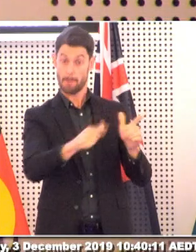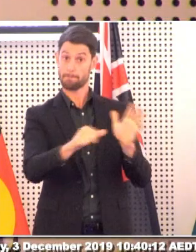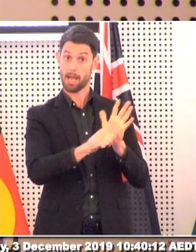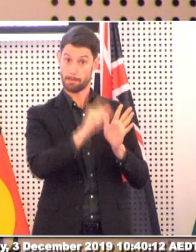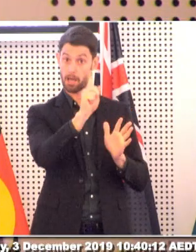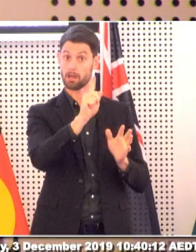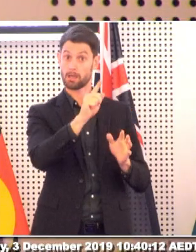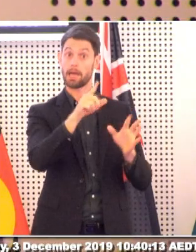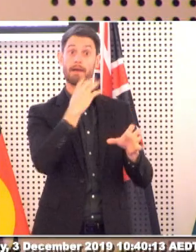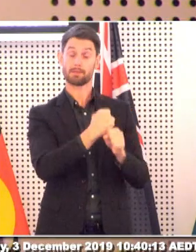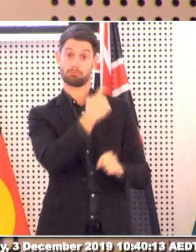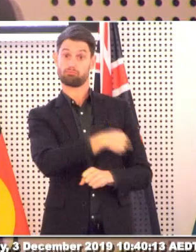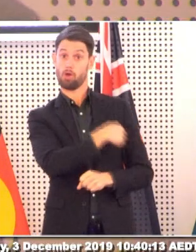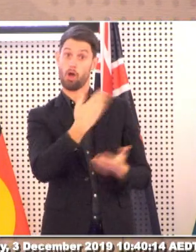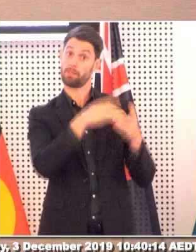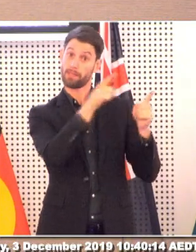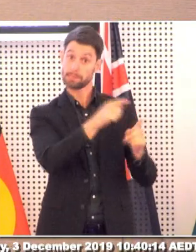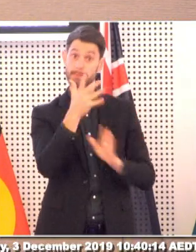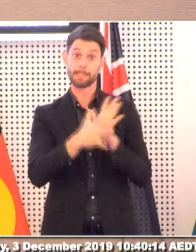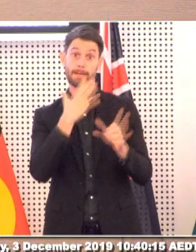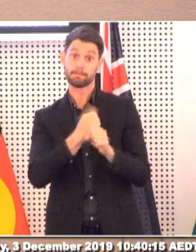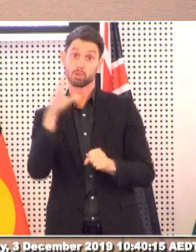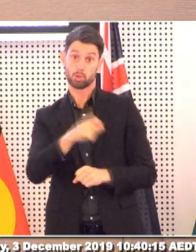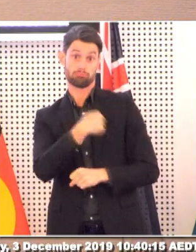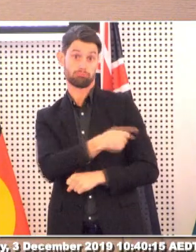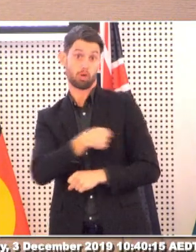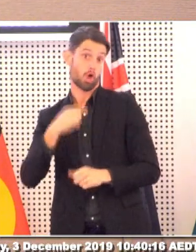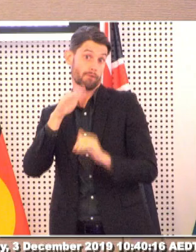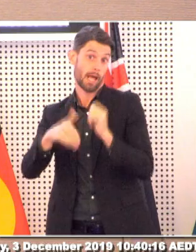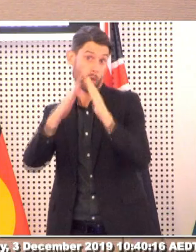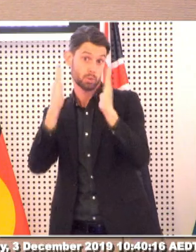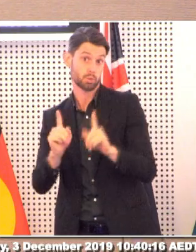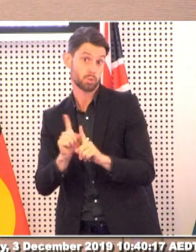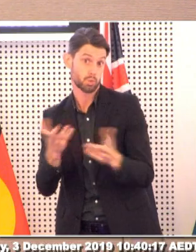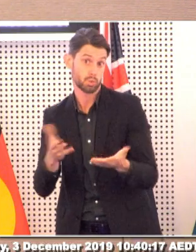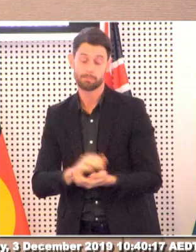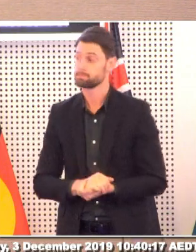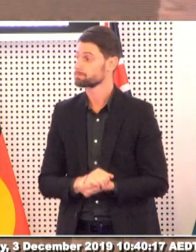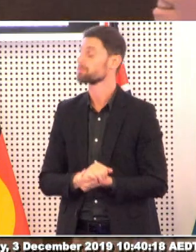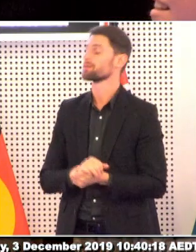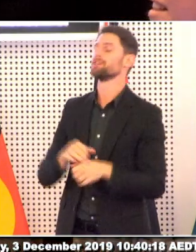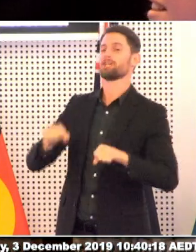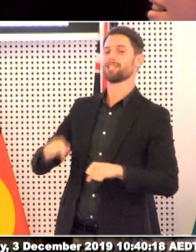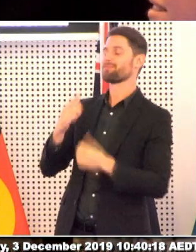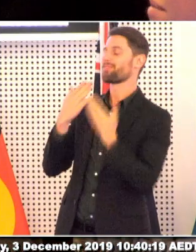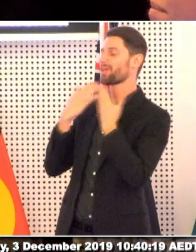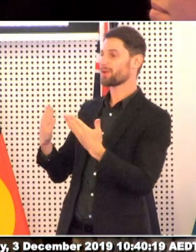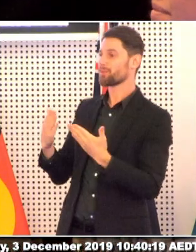Okay. Yes. Thank you very much. Mr Fraser, is there anything else that you would like to ask Dr Wiesel? No, no.